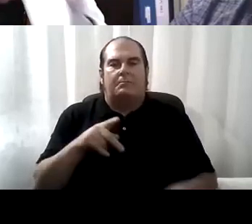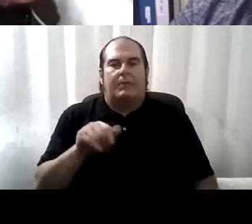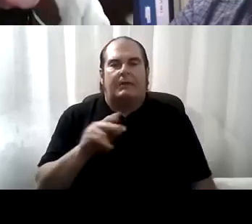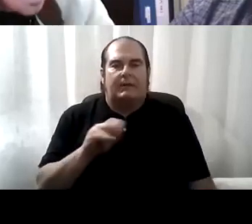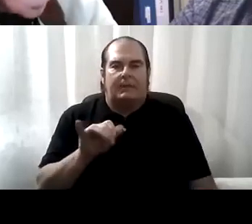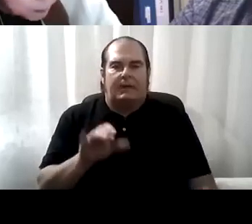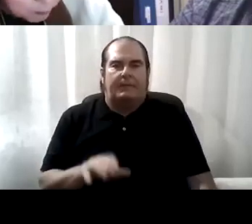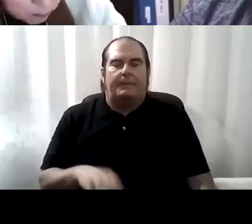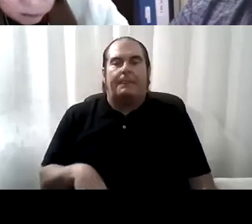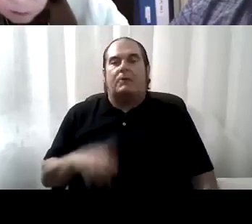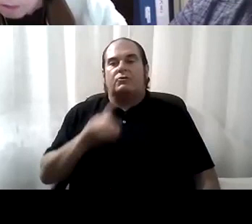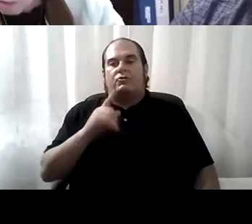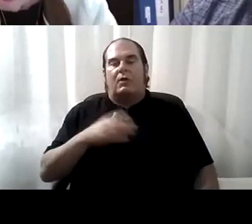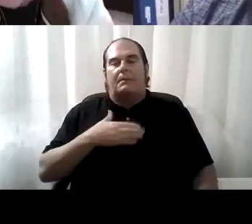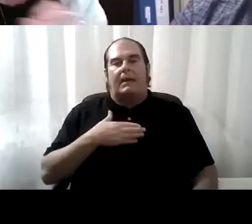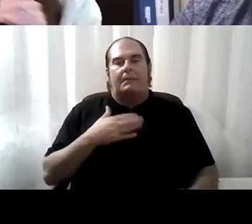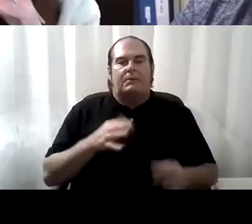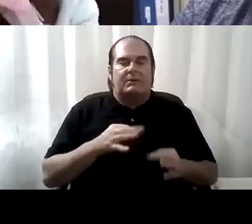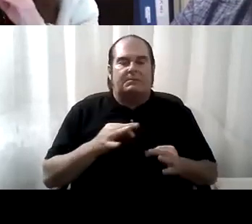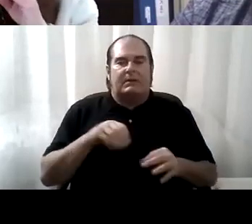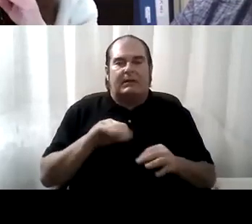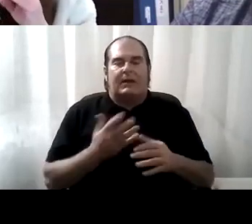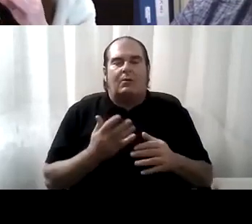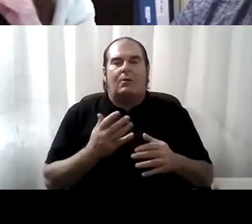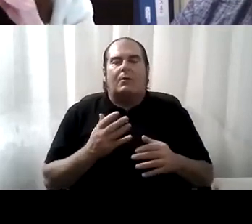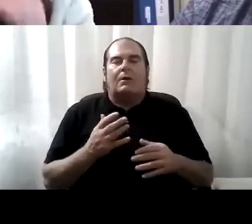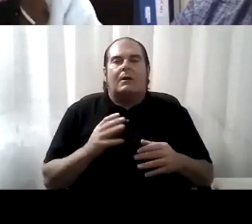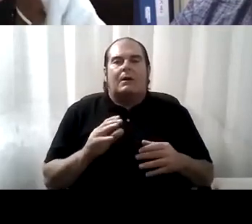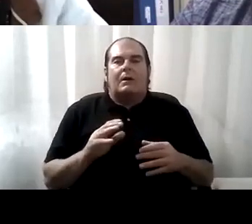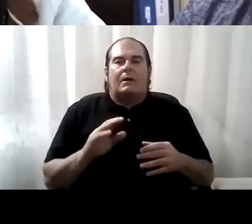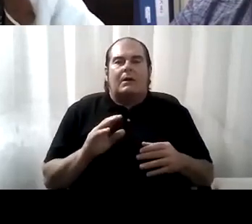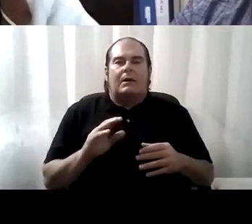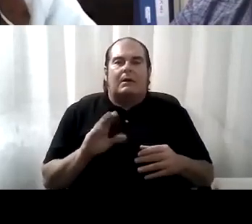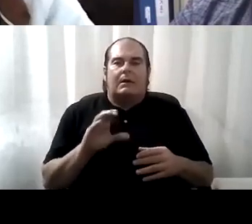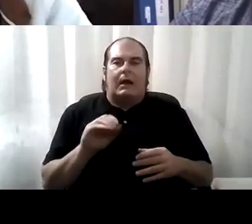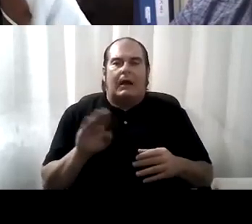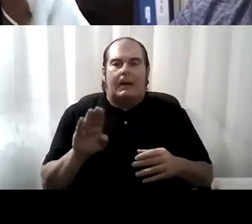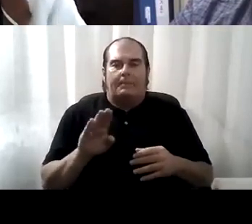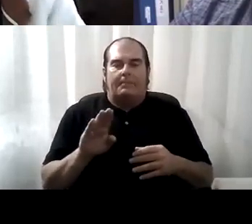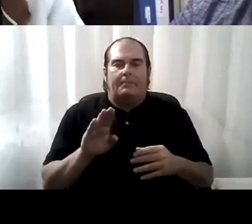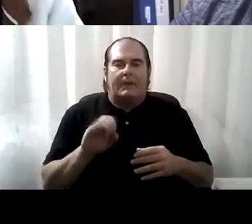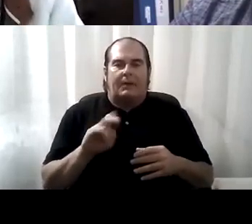So in our jail -- in our five county area, we have two jail navigator staff, they both